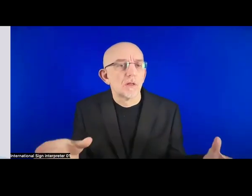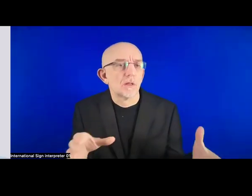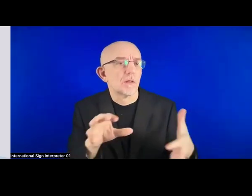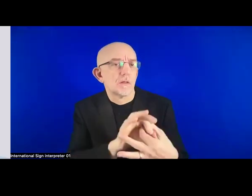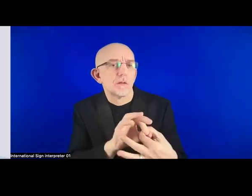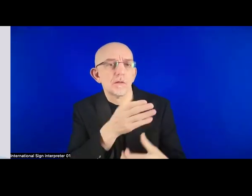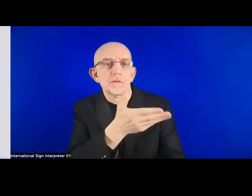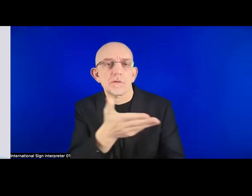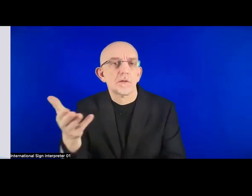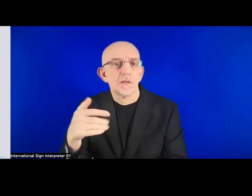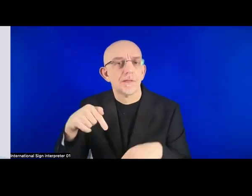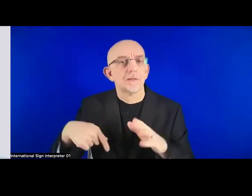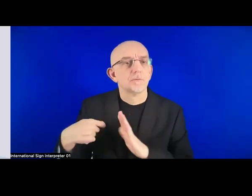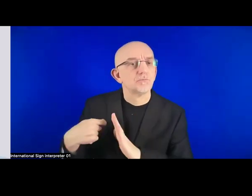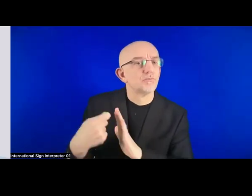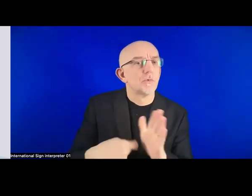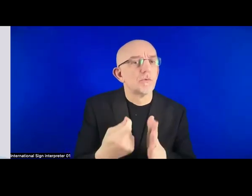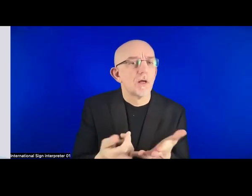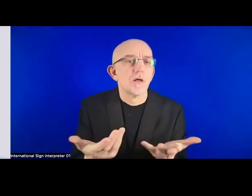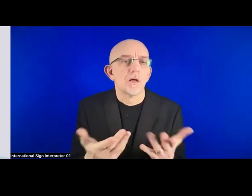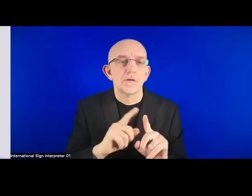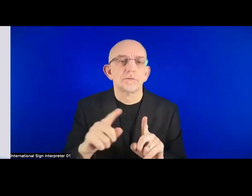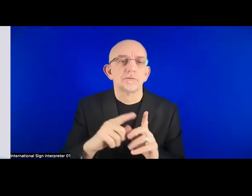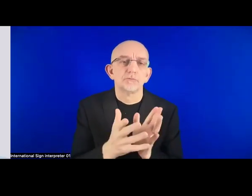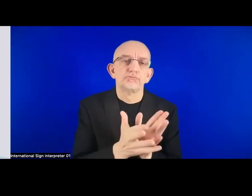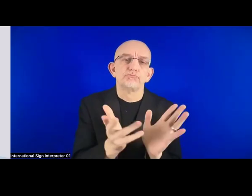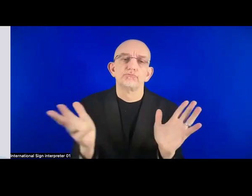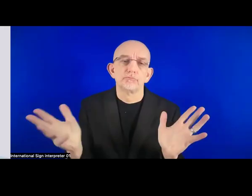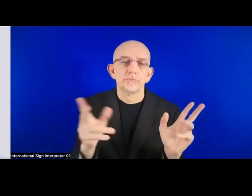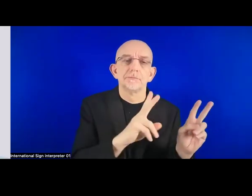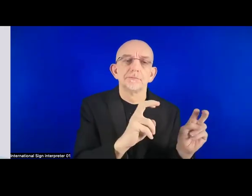global challenges. On one hand governance and reform of social services, including